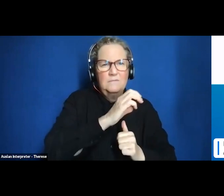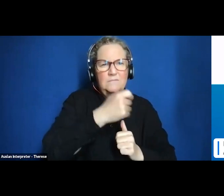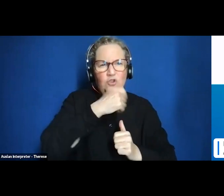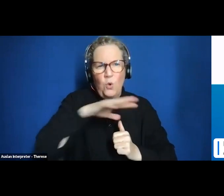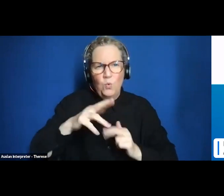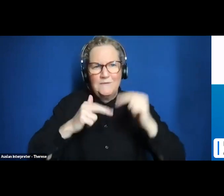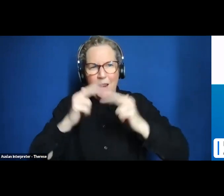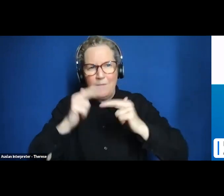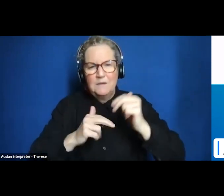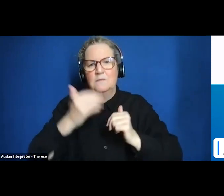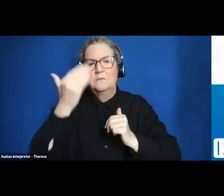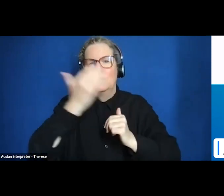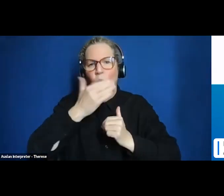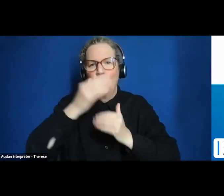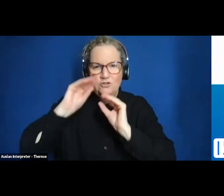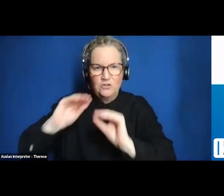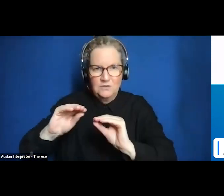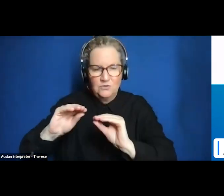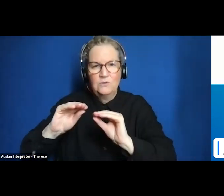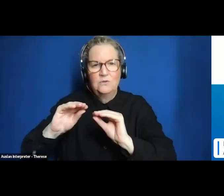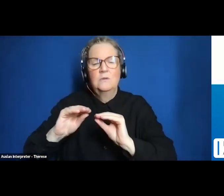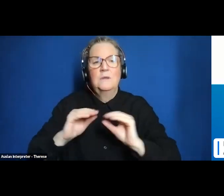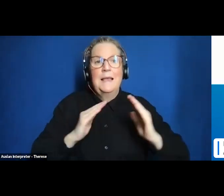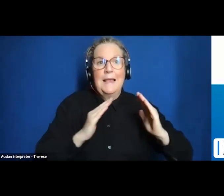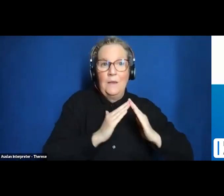school education, housing,